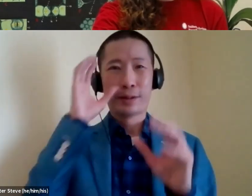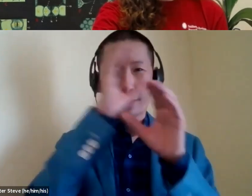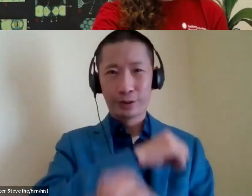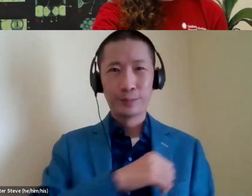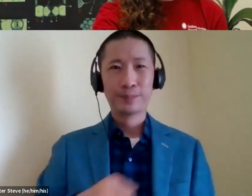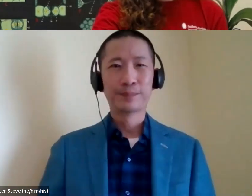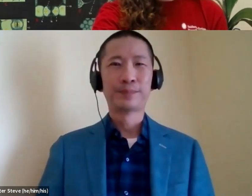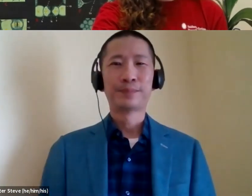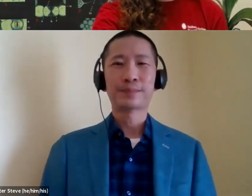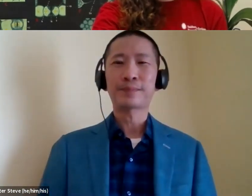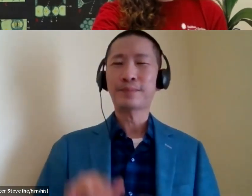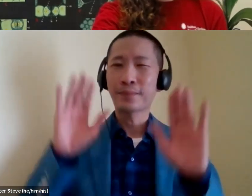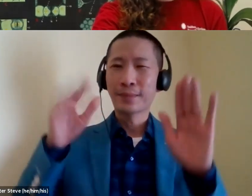Johanna (she/her) - AACPL: That is so awesome I had no idea.